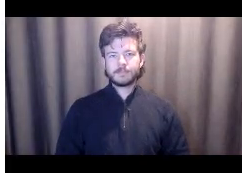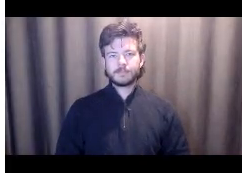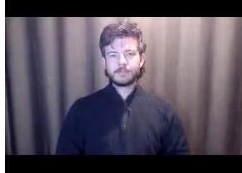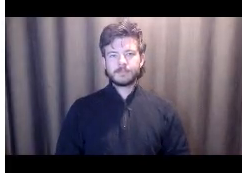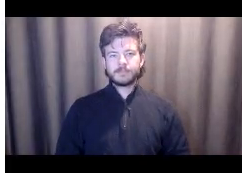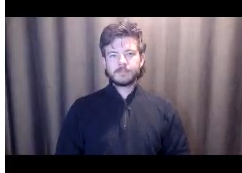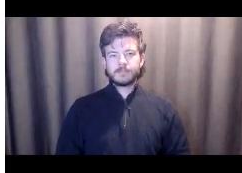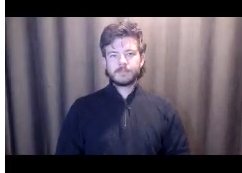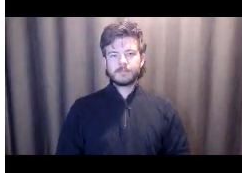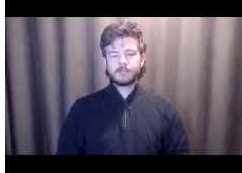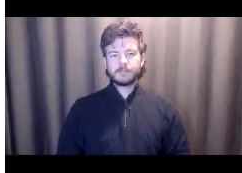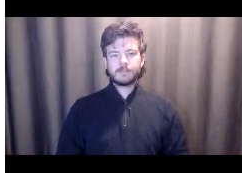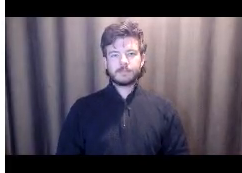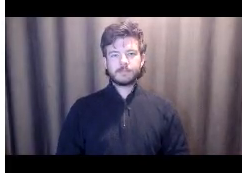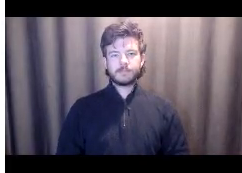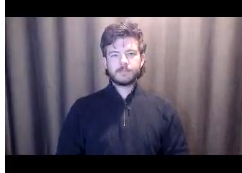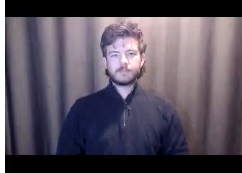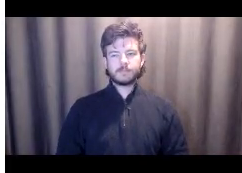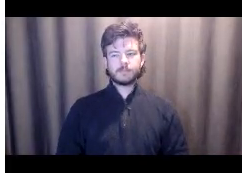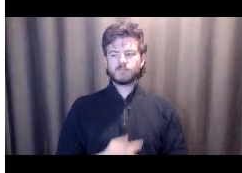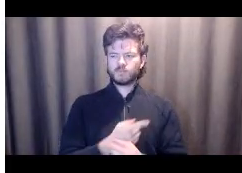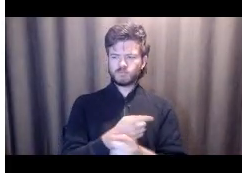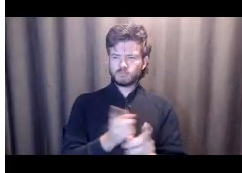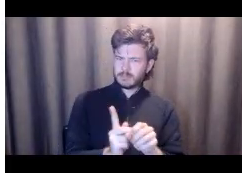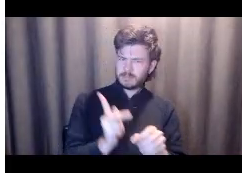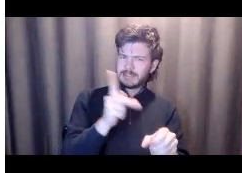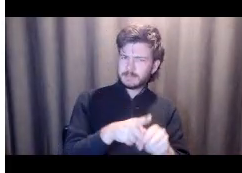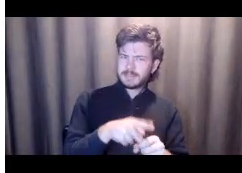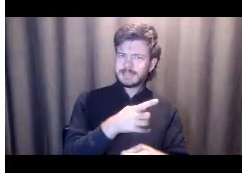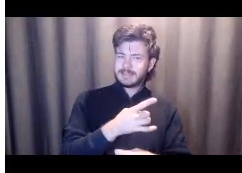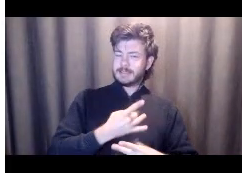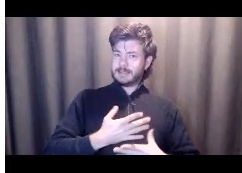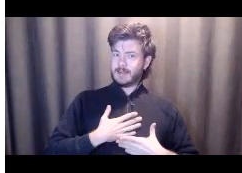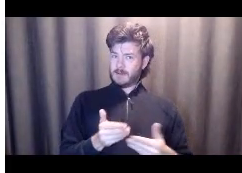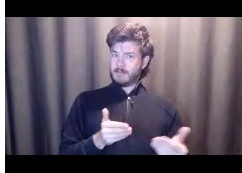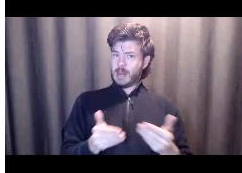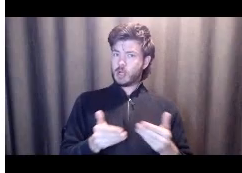Participants who self-manage are responsible for receiving their